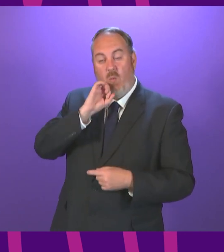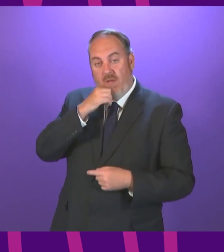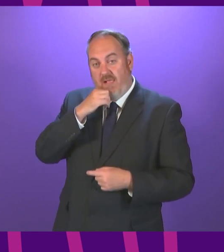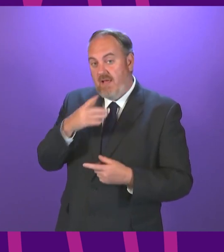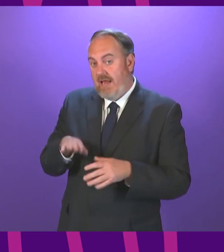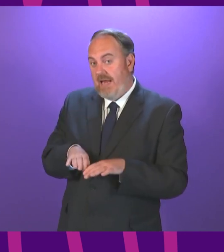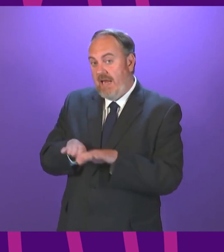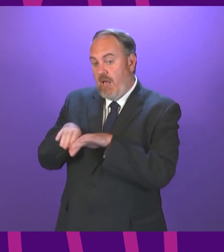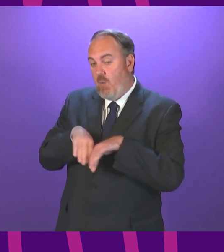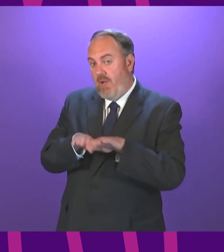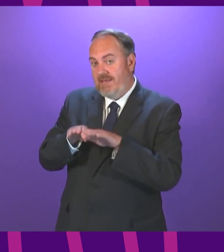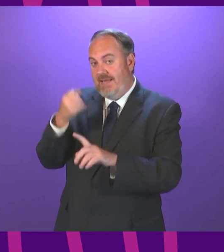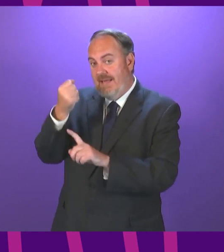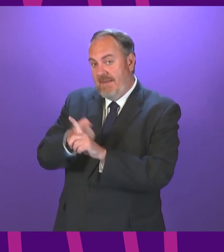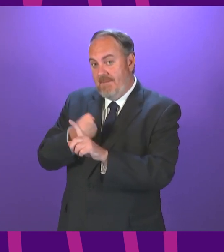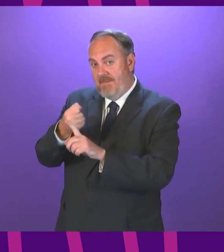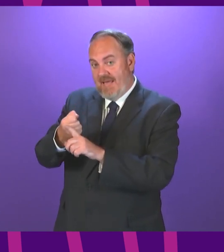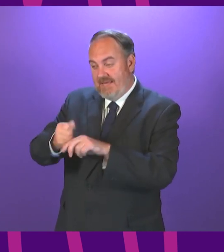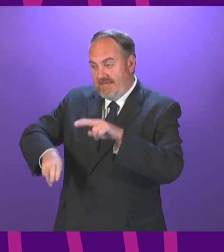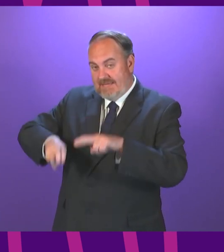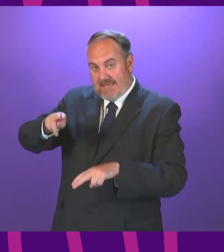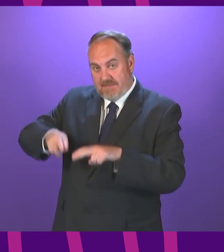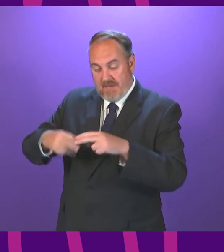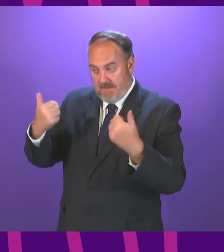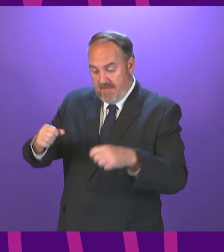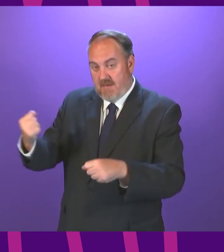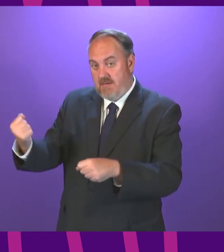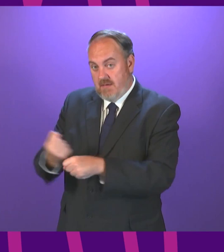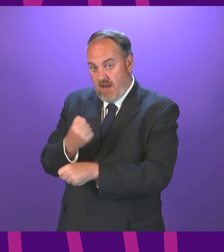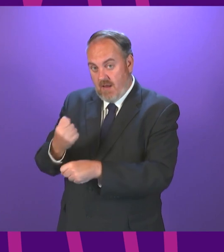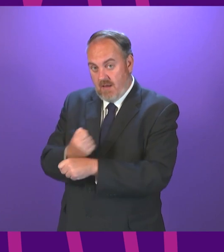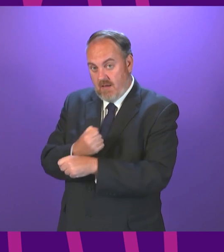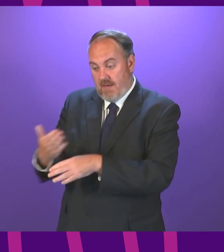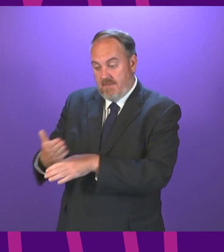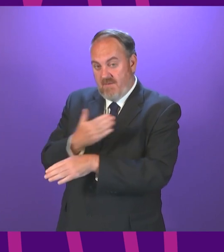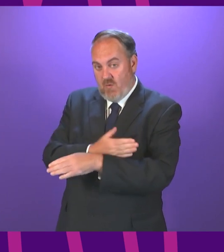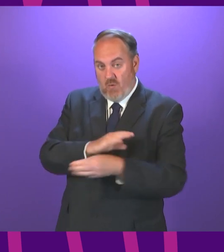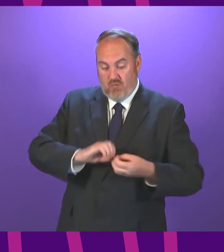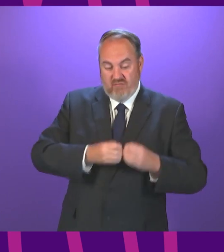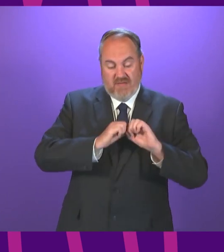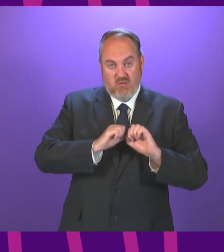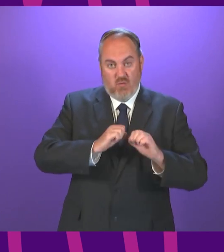was carried out before publication of “Covid 19—Scotland’s Strategic Framework Update”?